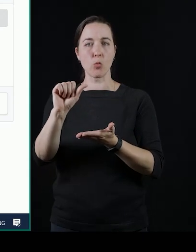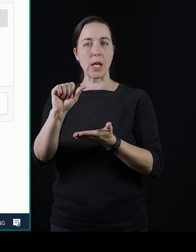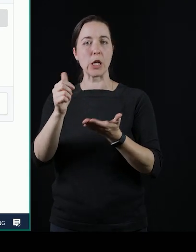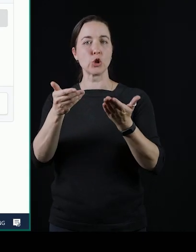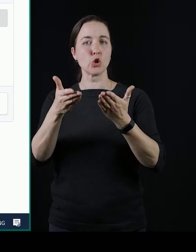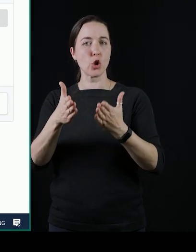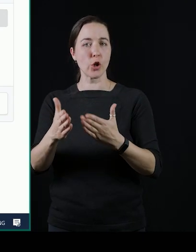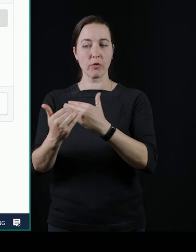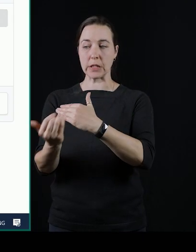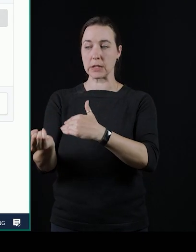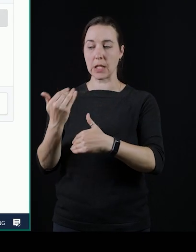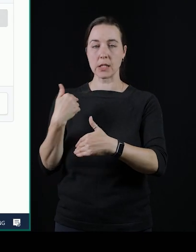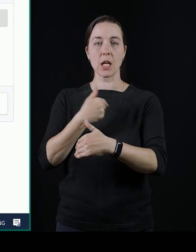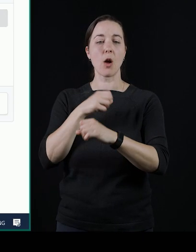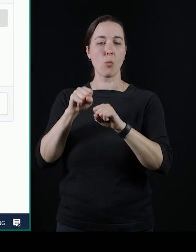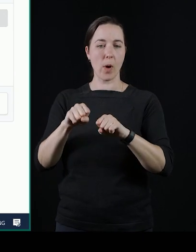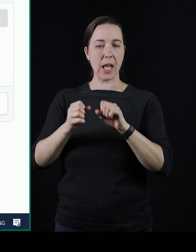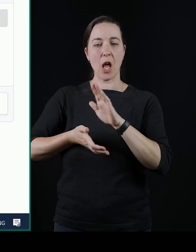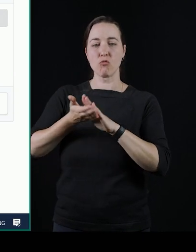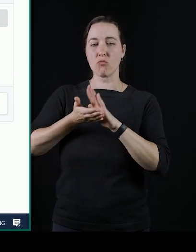Docker logs and then container ID.